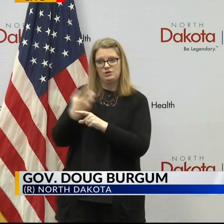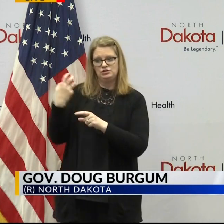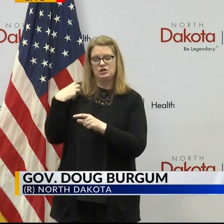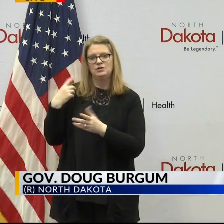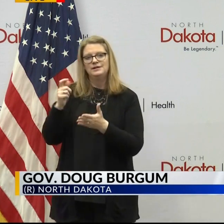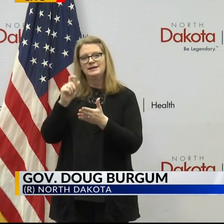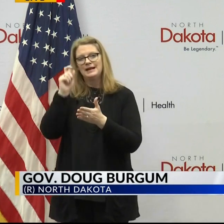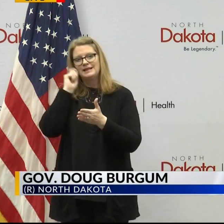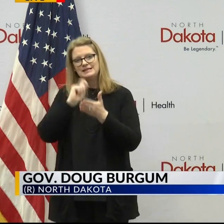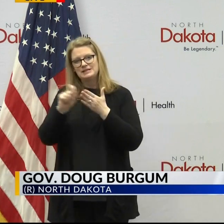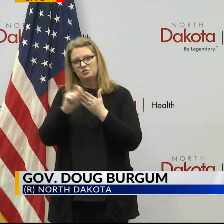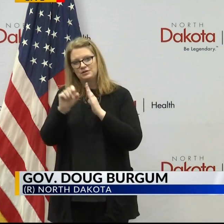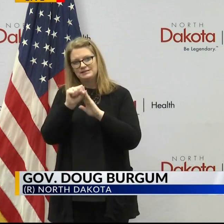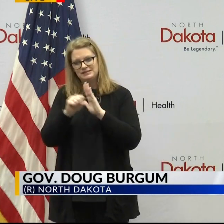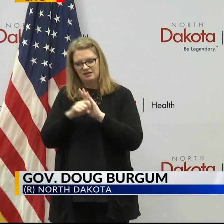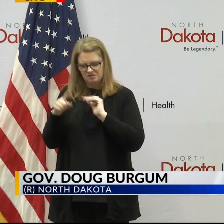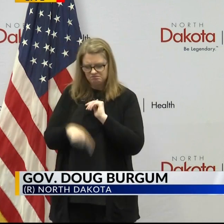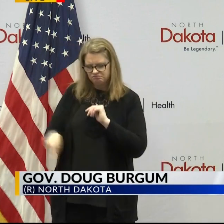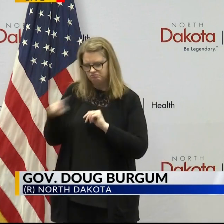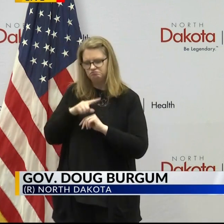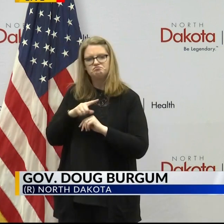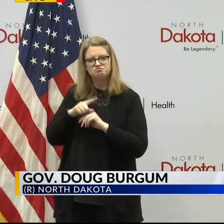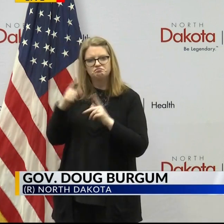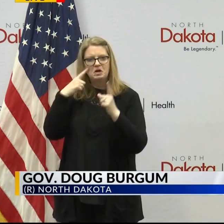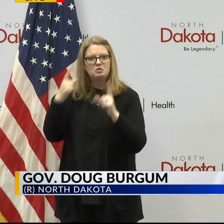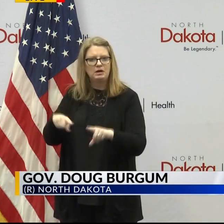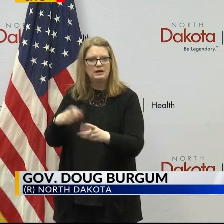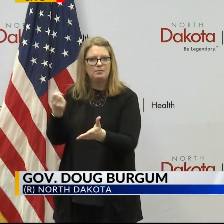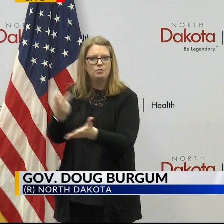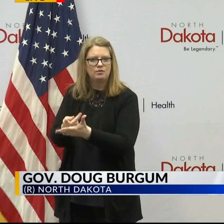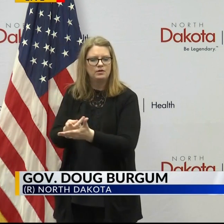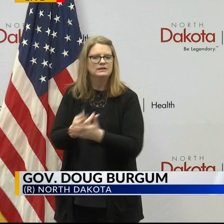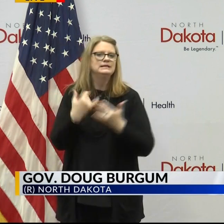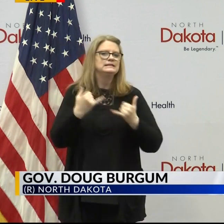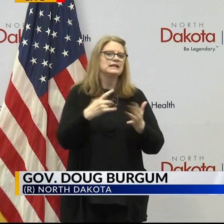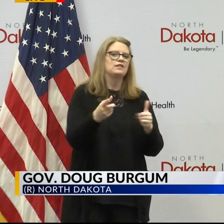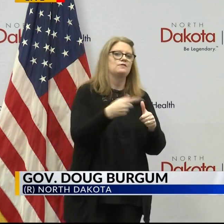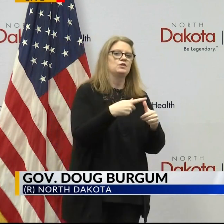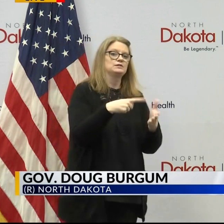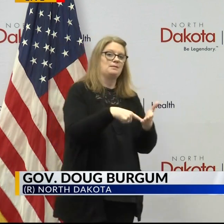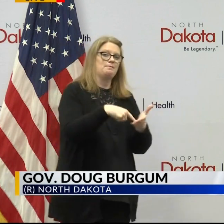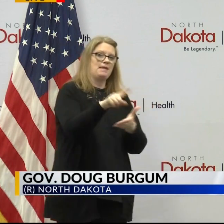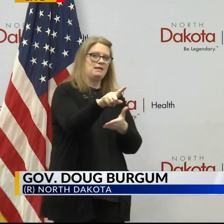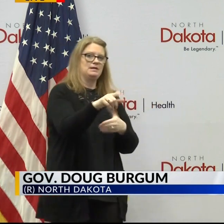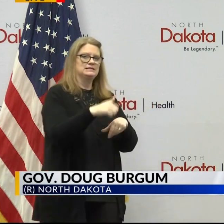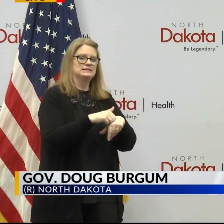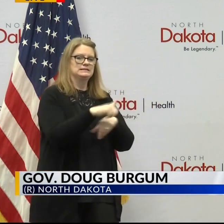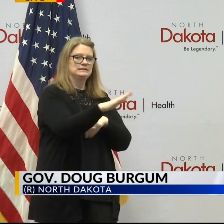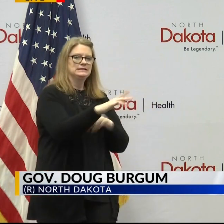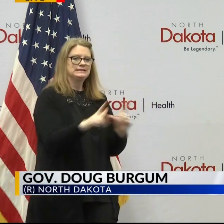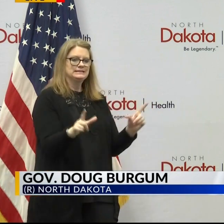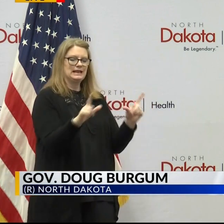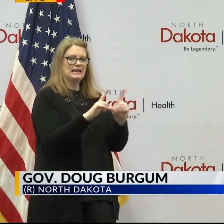FUNDS THROUGH FEDERAL CARES ACT, SO I WANT TO THANK THOSE HOUSE AND SENATE SNORT LEADERS FOR THE